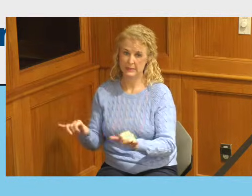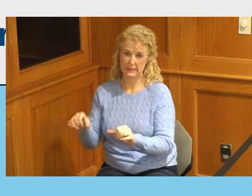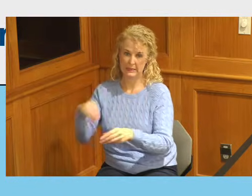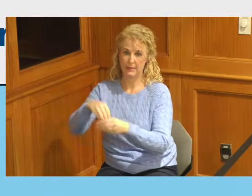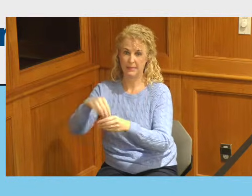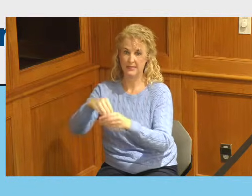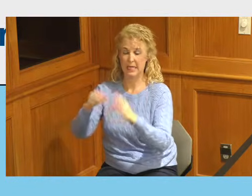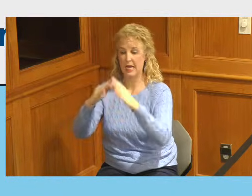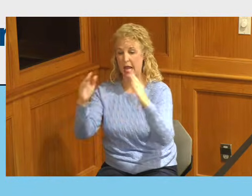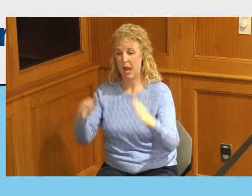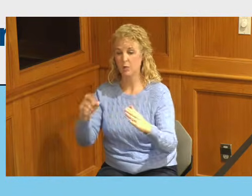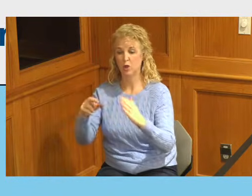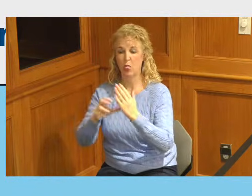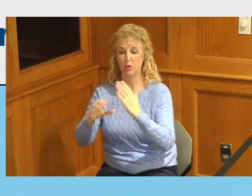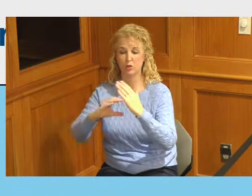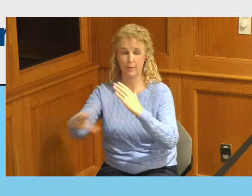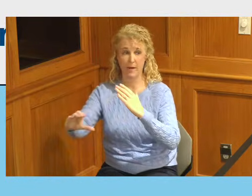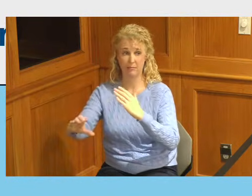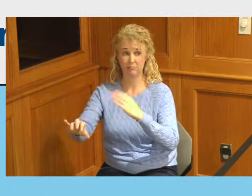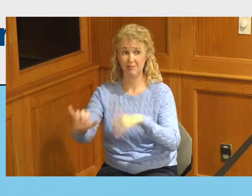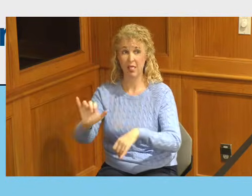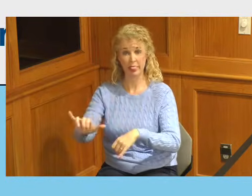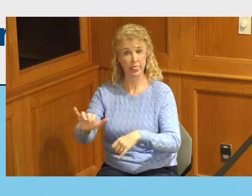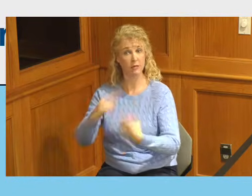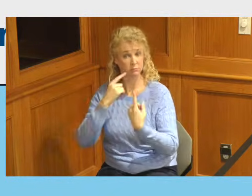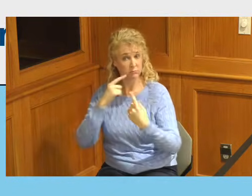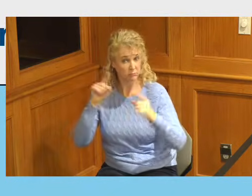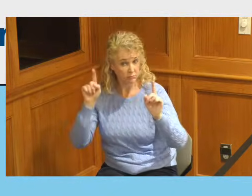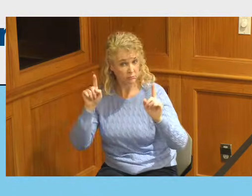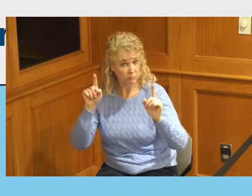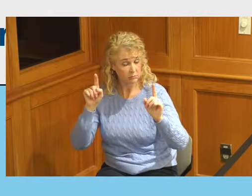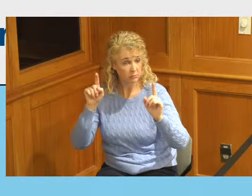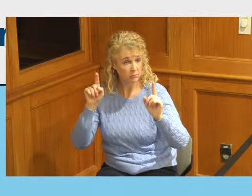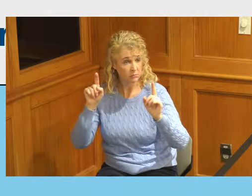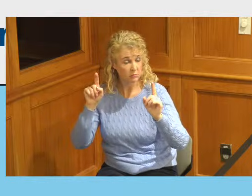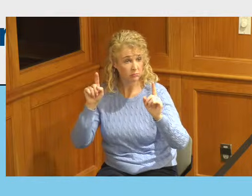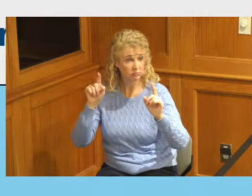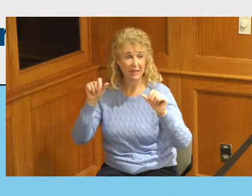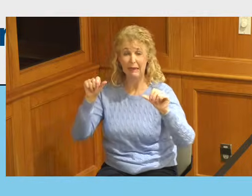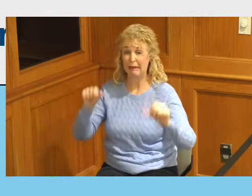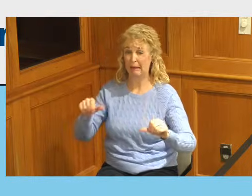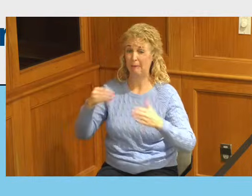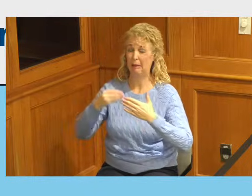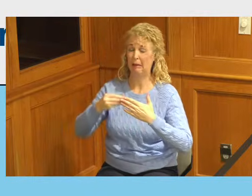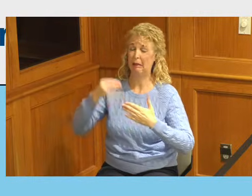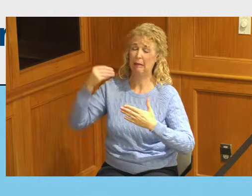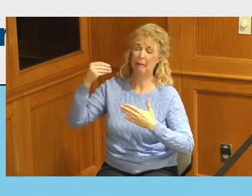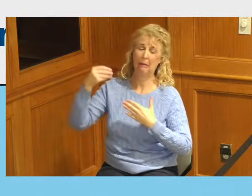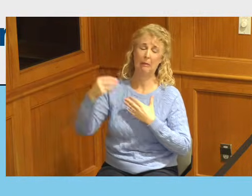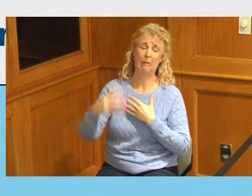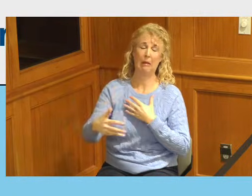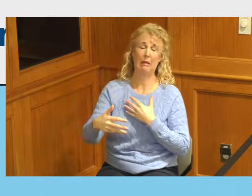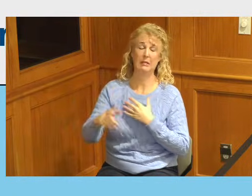sewer pipe. And that's that's effective. it can be very expensive. but ultimately,